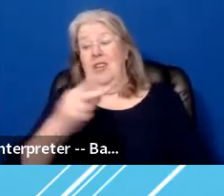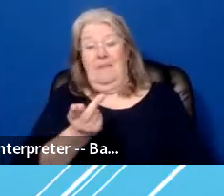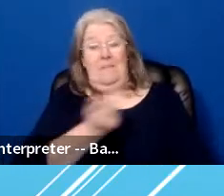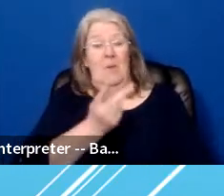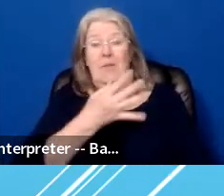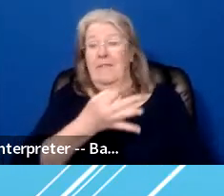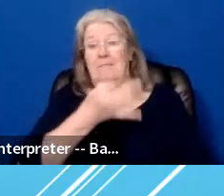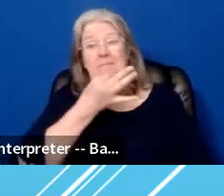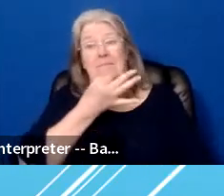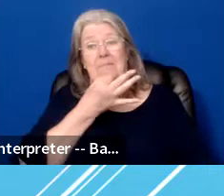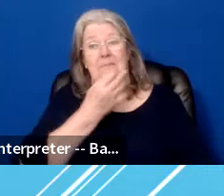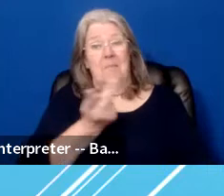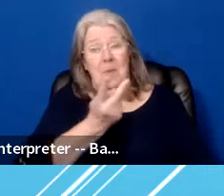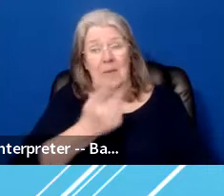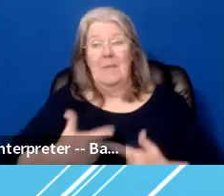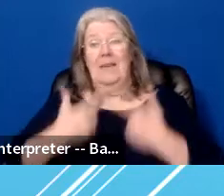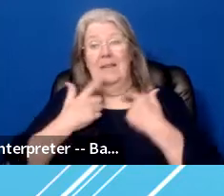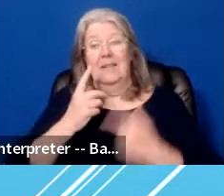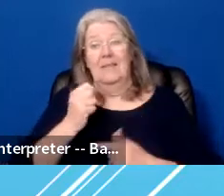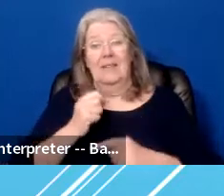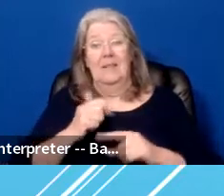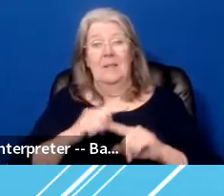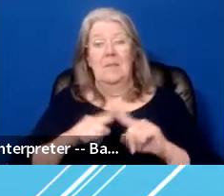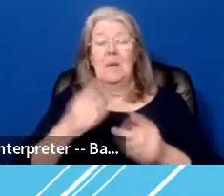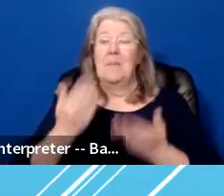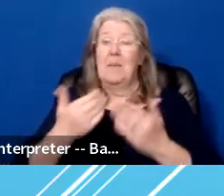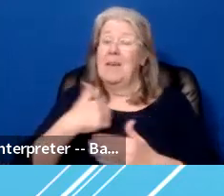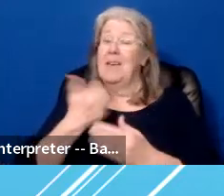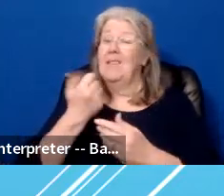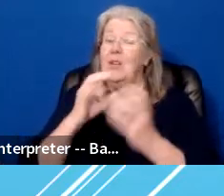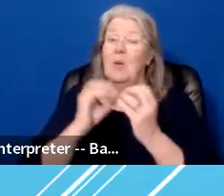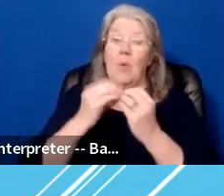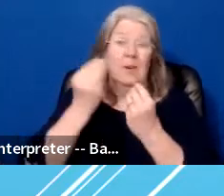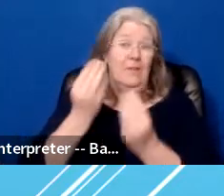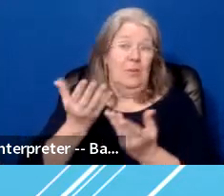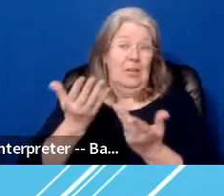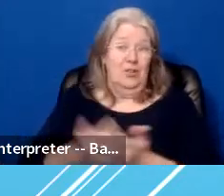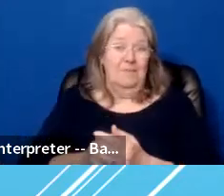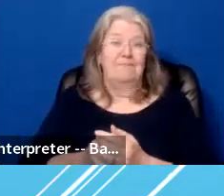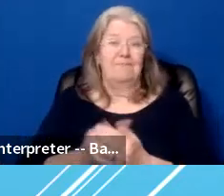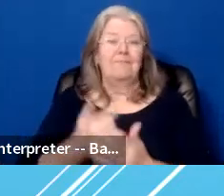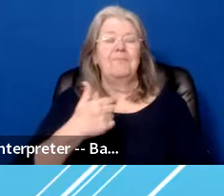But hopefully I can give you all a little bit more information to. So I'm Dr, Abby Klemsz.